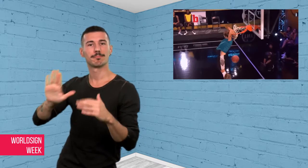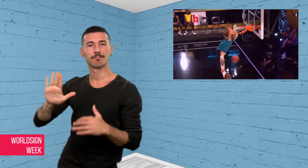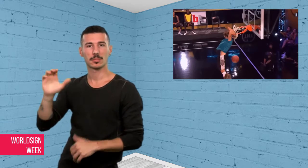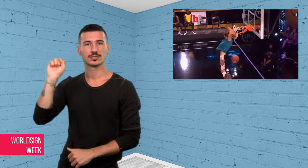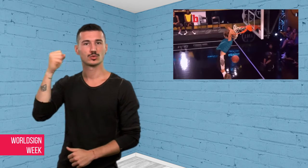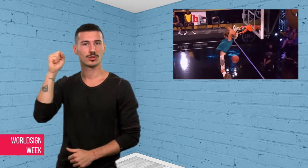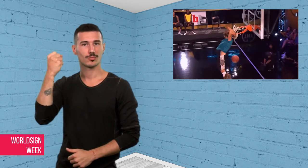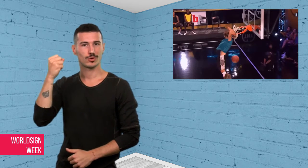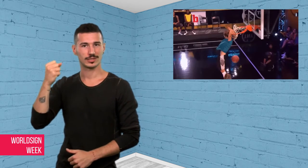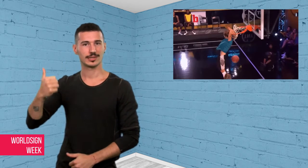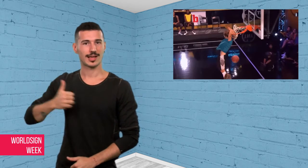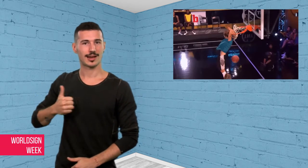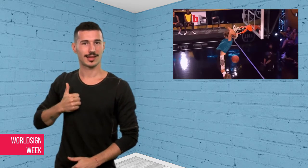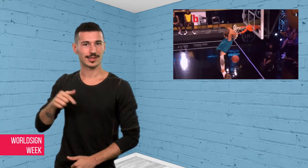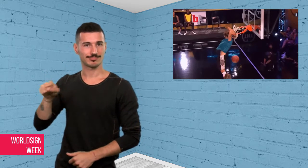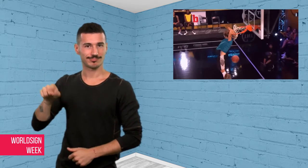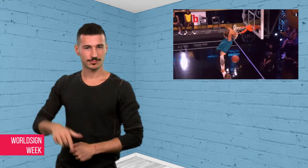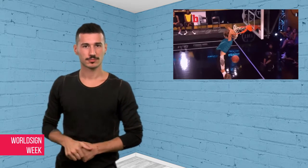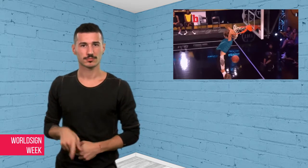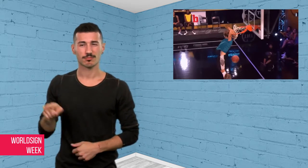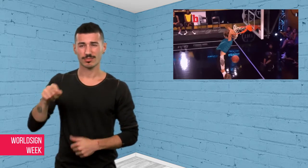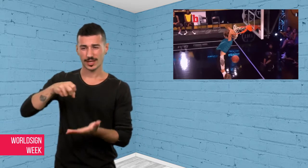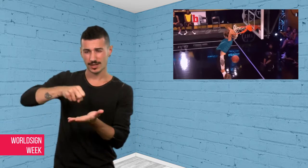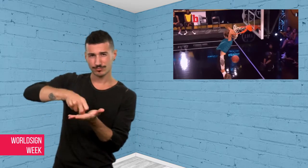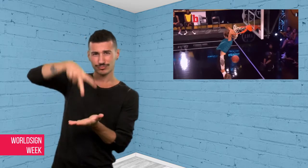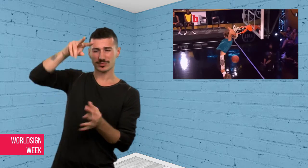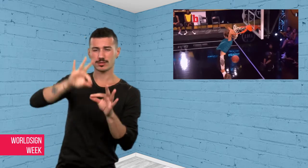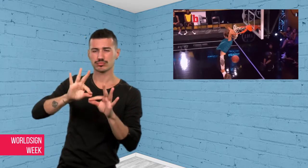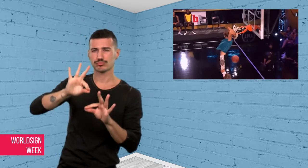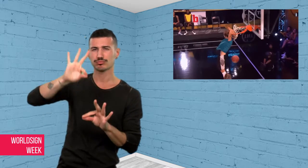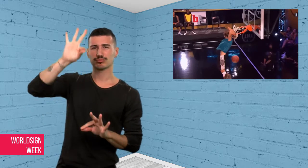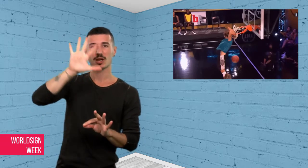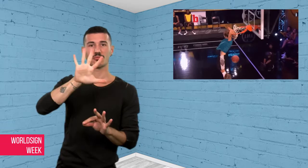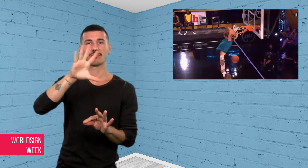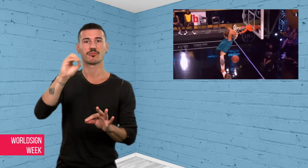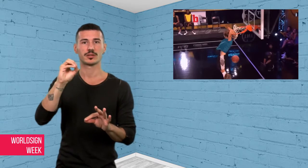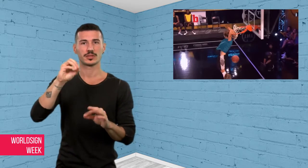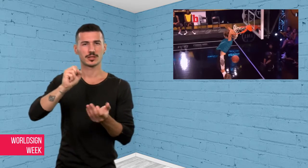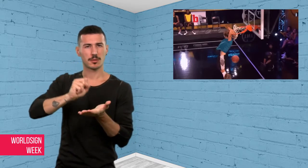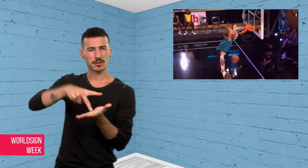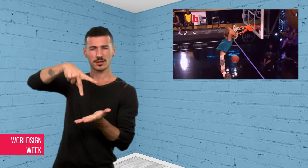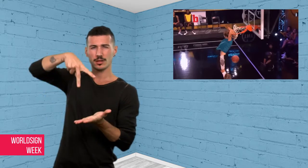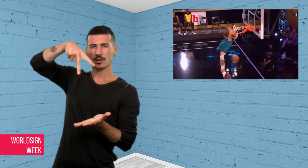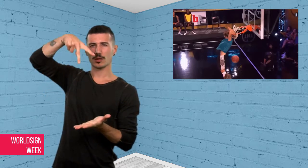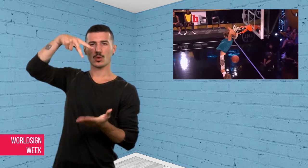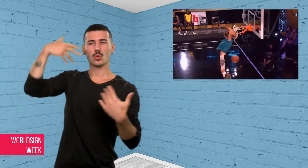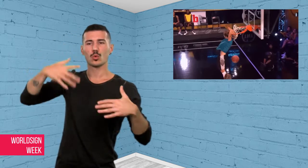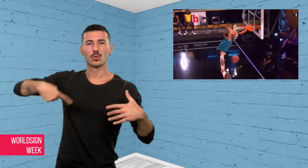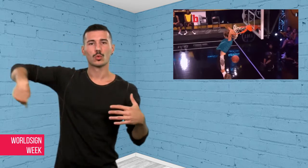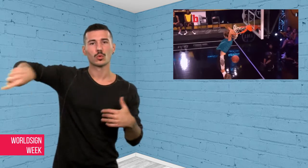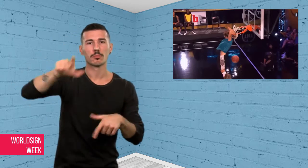Jordan, a 23-year old professional dunker from Sudbury, Canada.